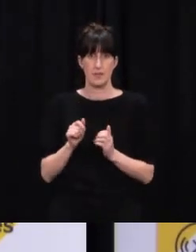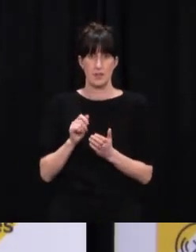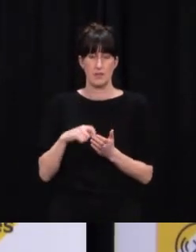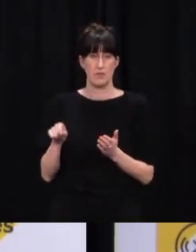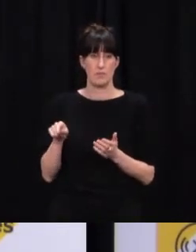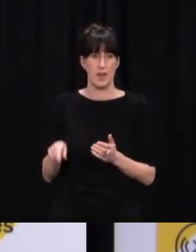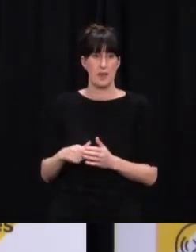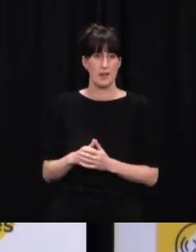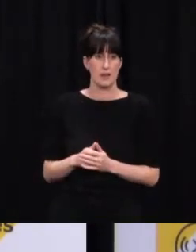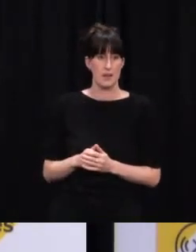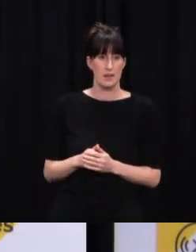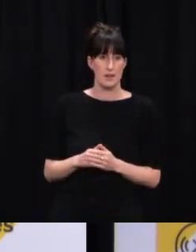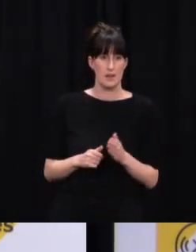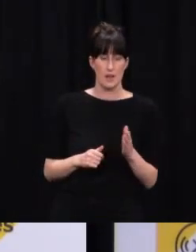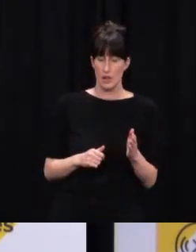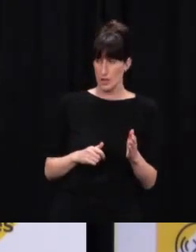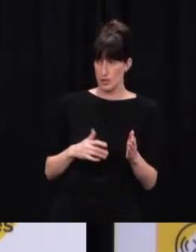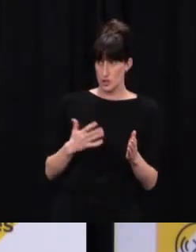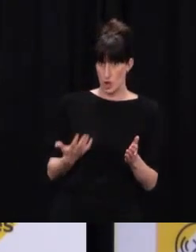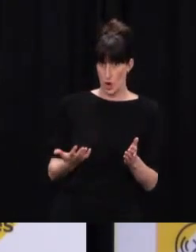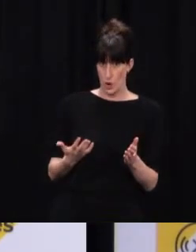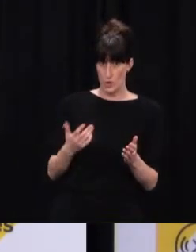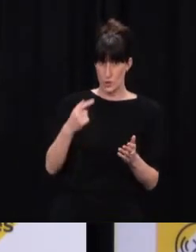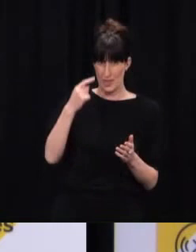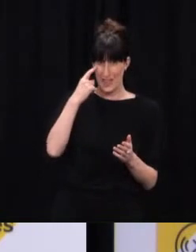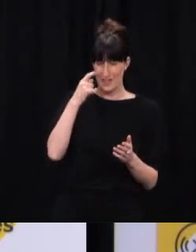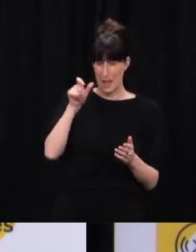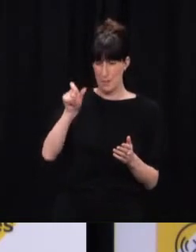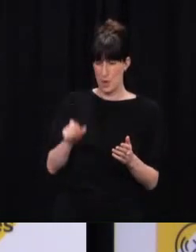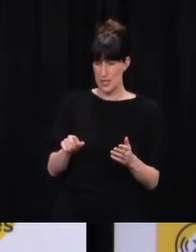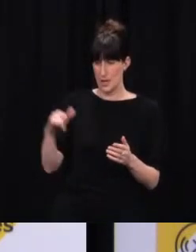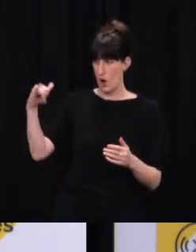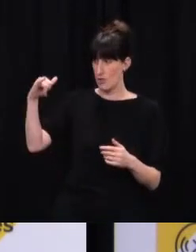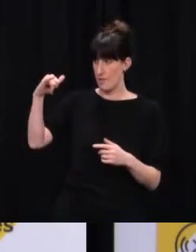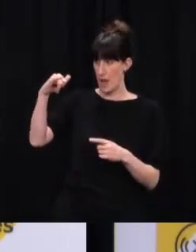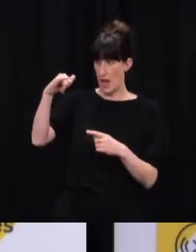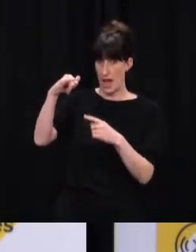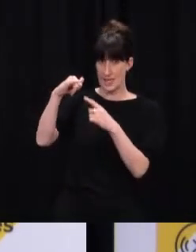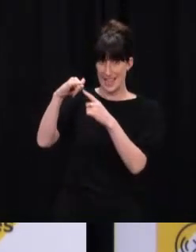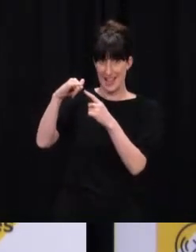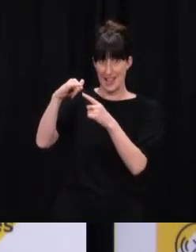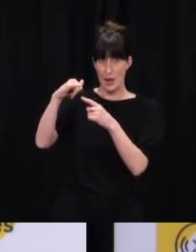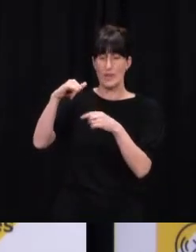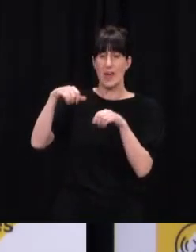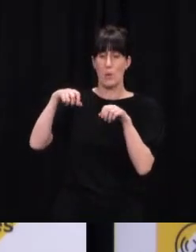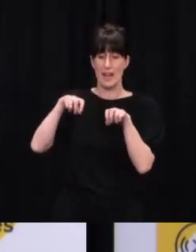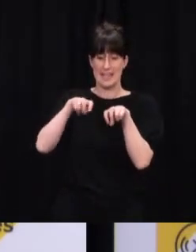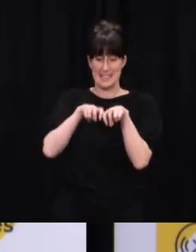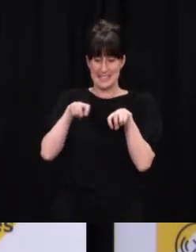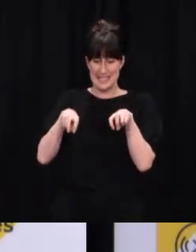locations of interest or come